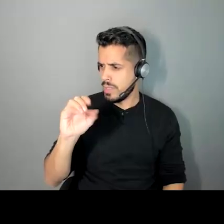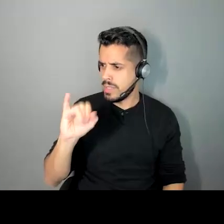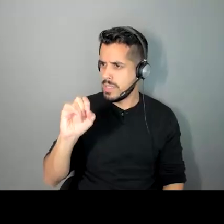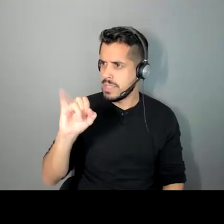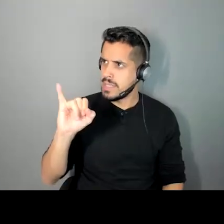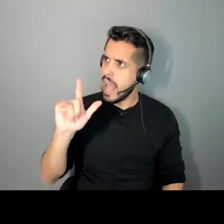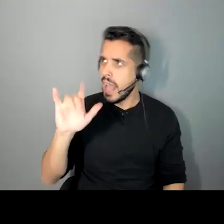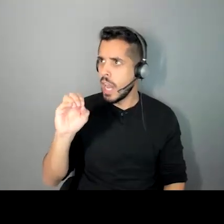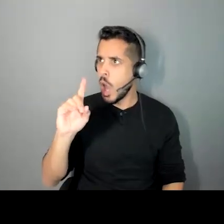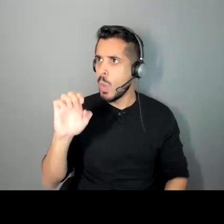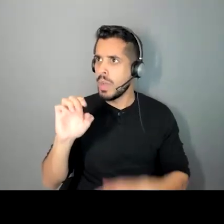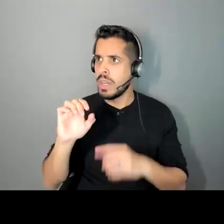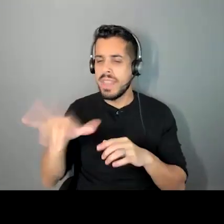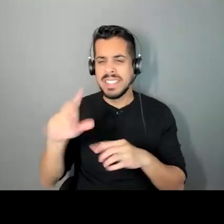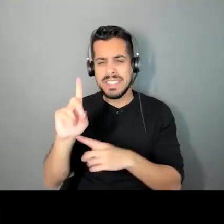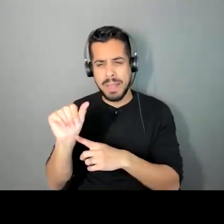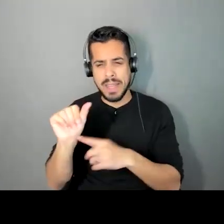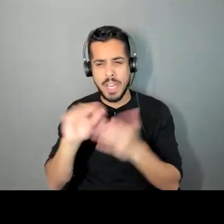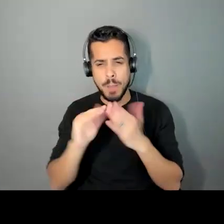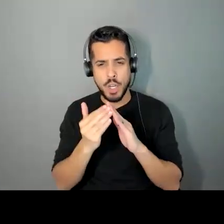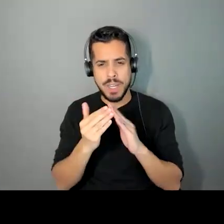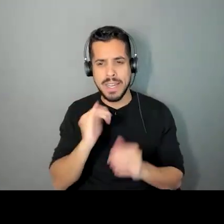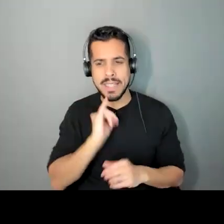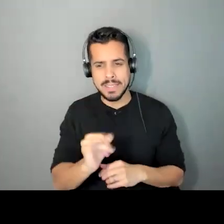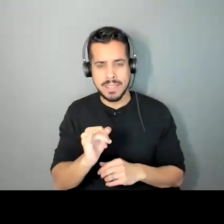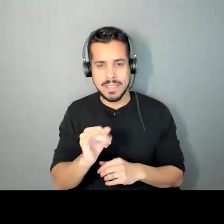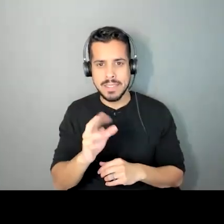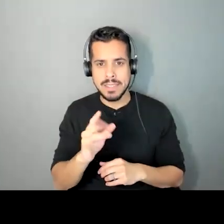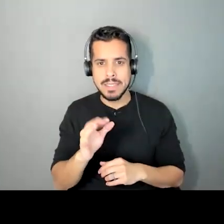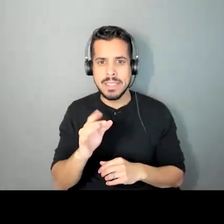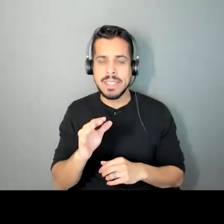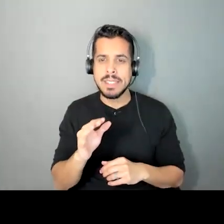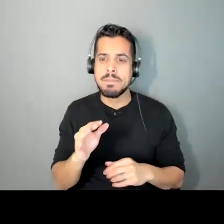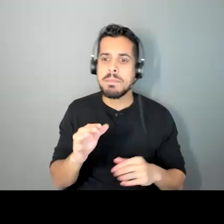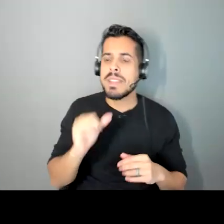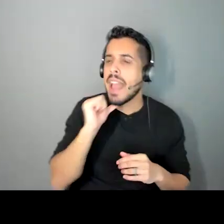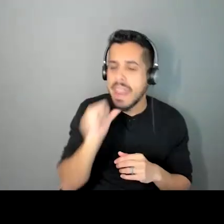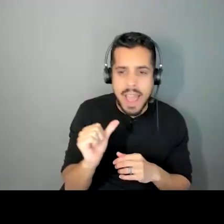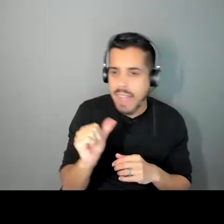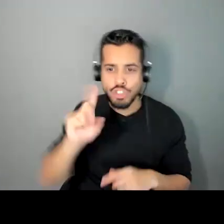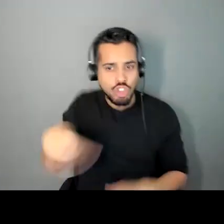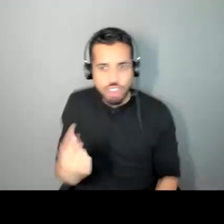Right? Like, um... and it-- it-- it, you know, like, and it-- 'cause it's not just, like, blind organizations. (chuckles)